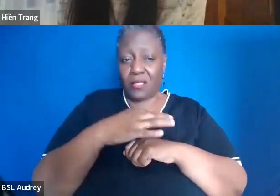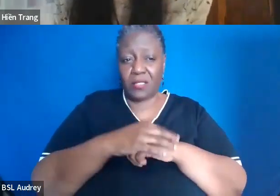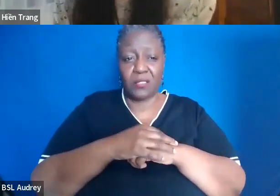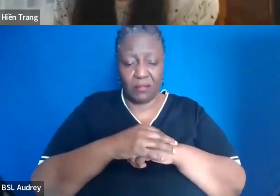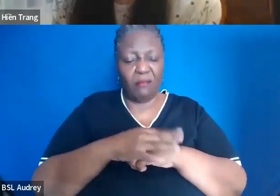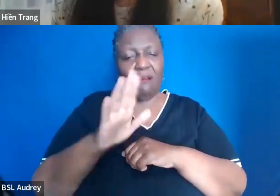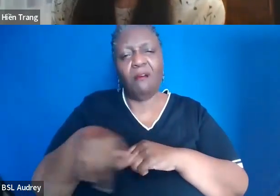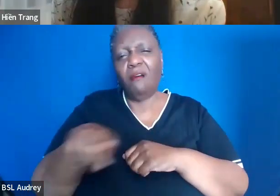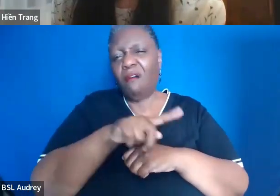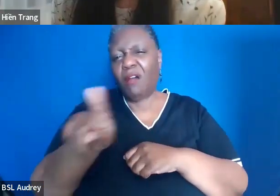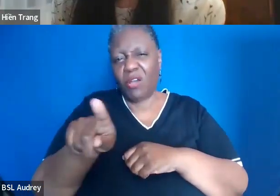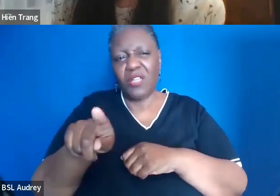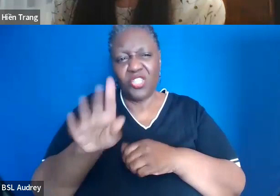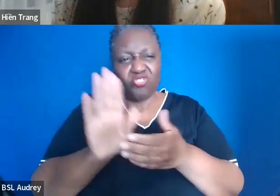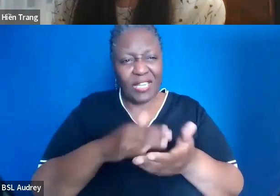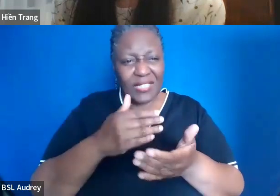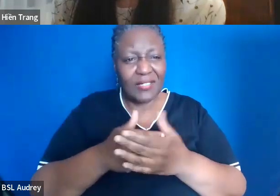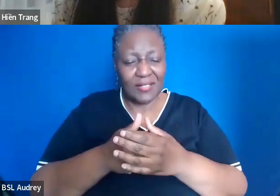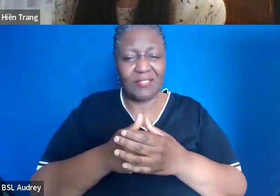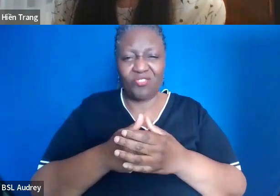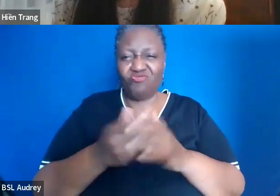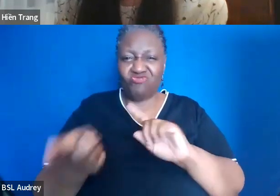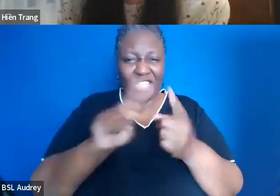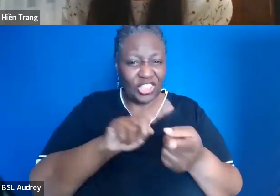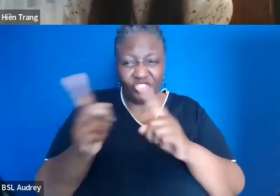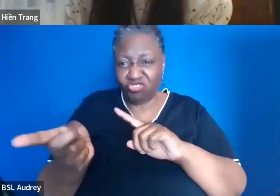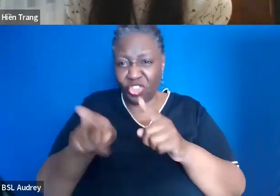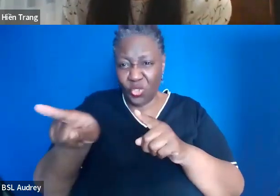fascinating model of adaptation or translation back and forth that he and Chang has described